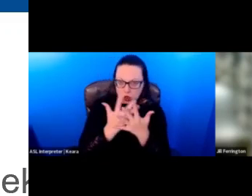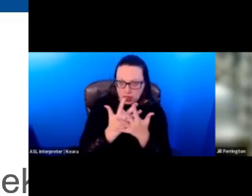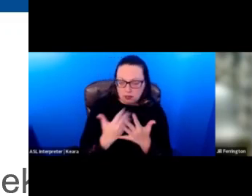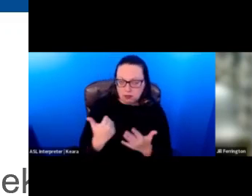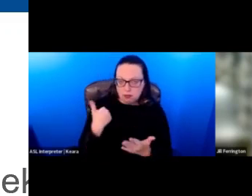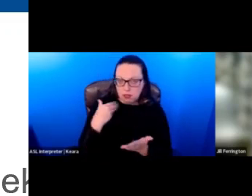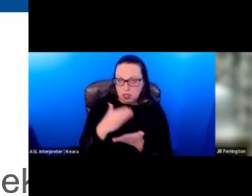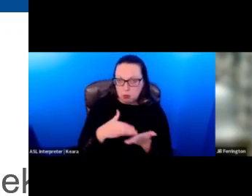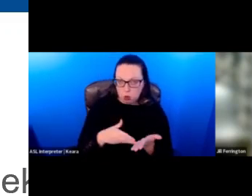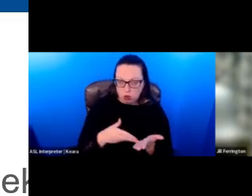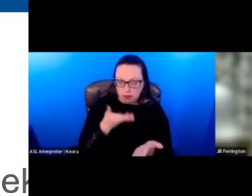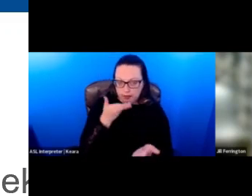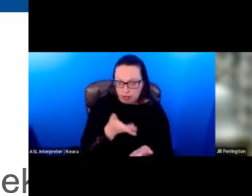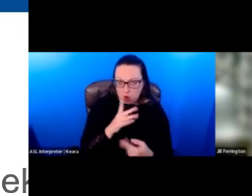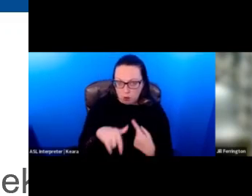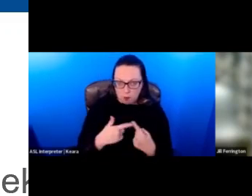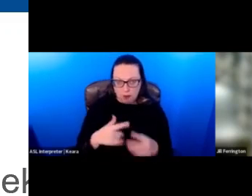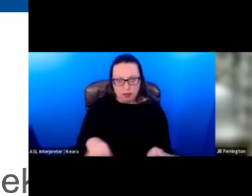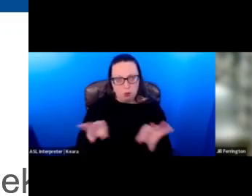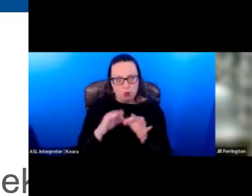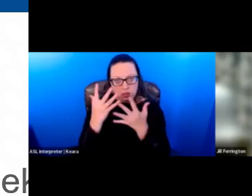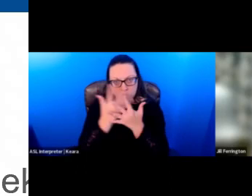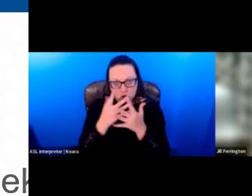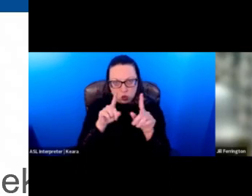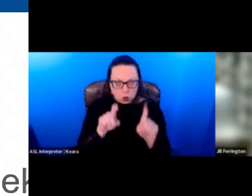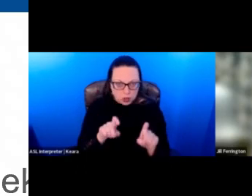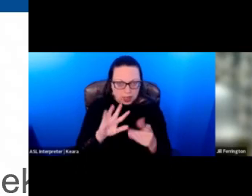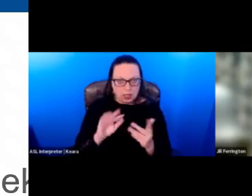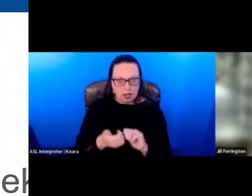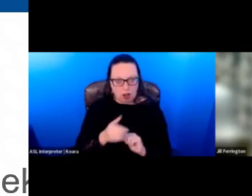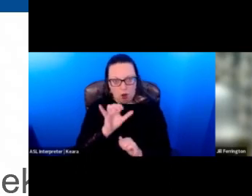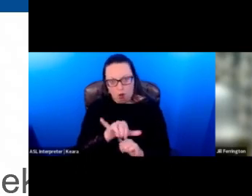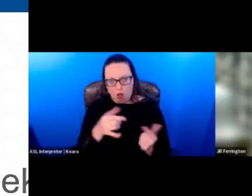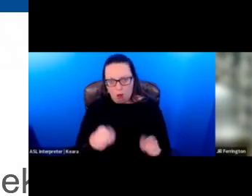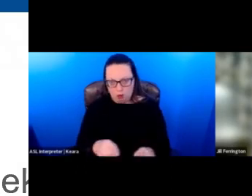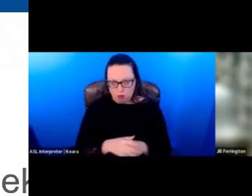document about the importance of screening and the ways that that can be done so that I can help